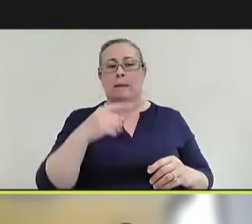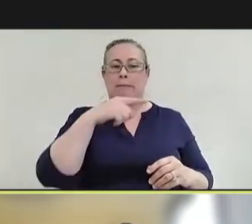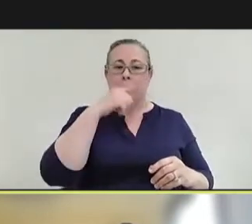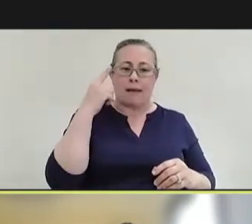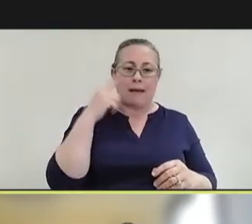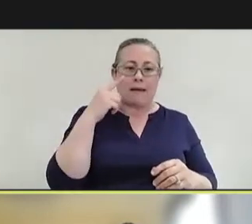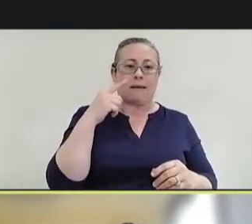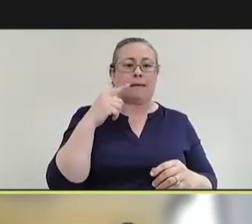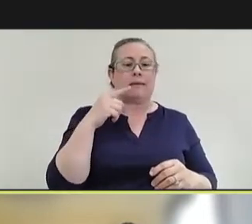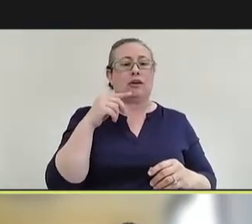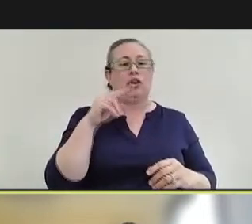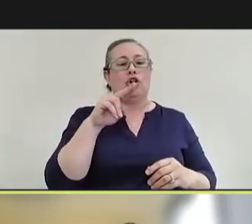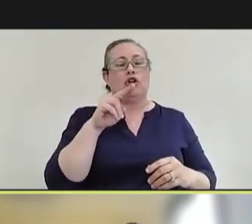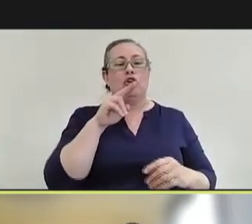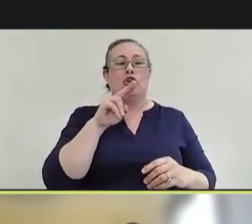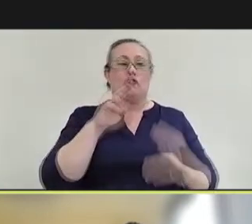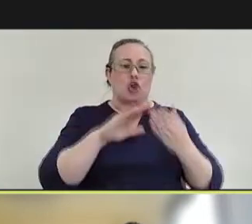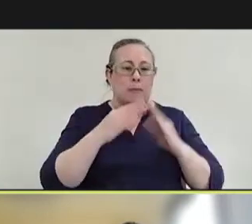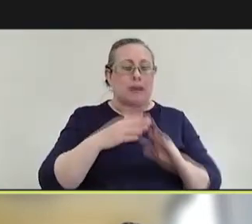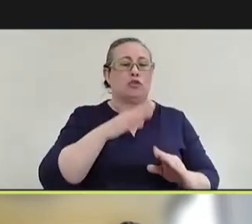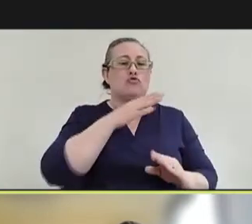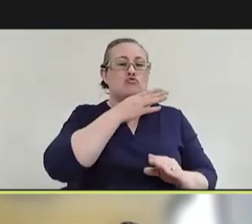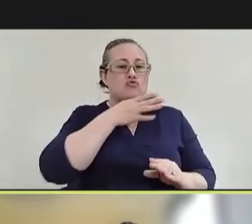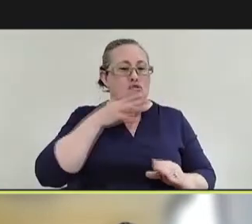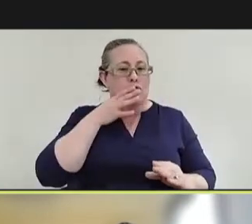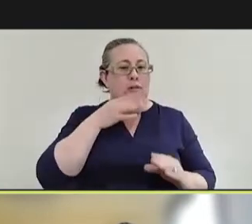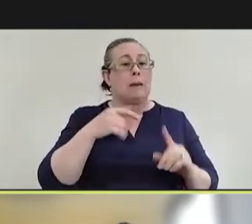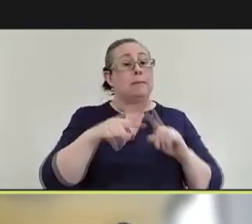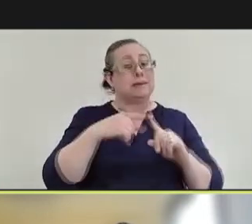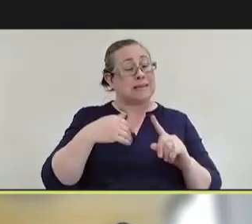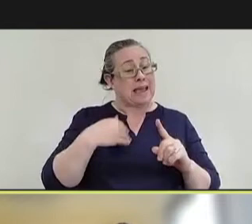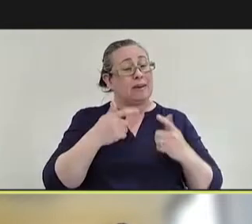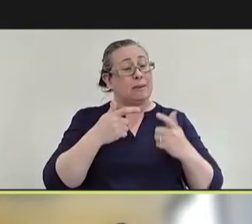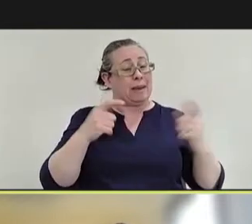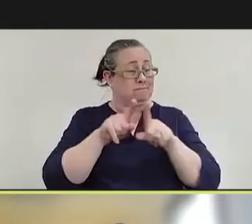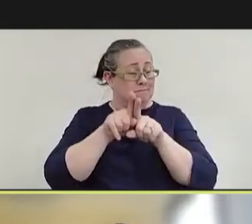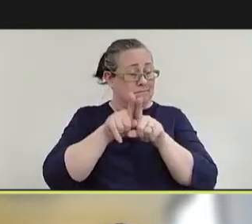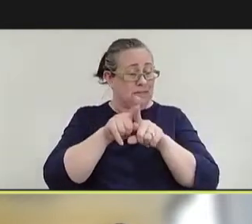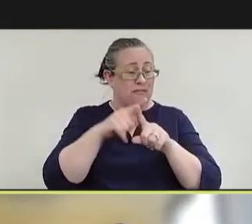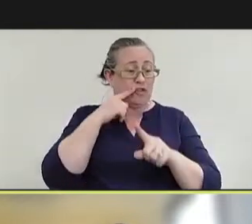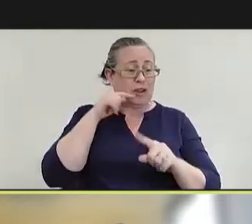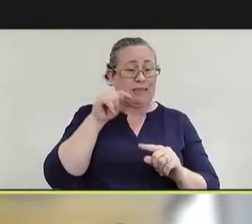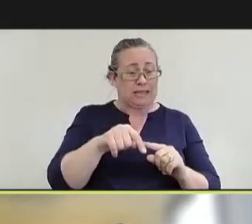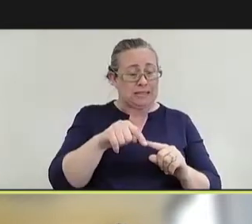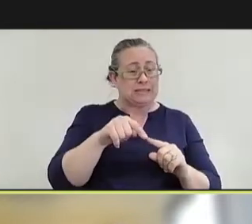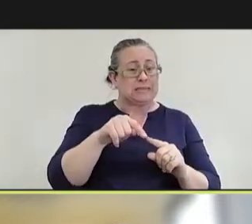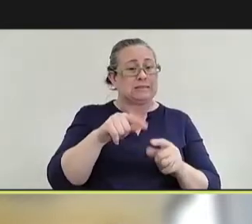urban rural status. And I do have a big asterisk for this particular field because it's only about